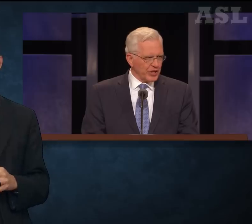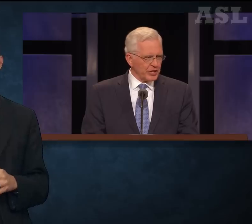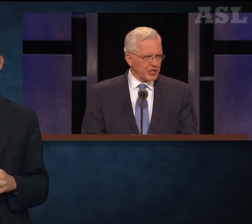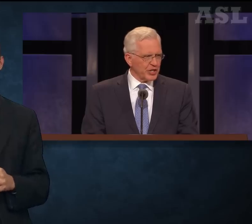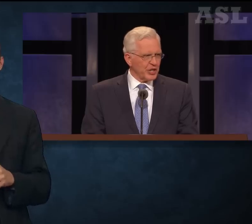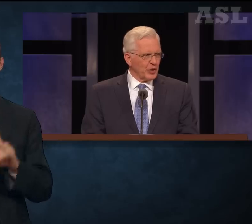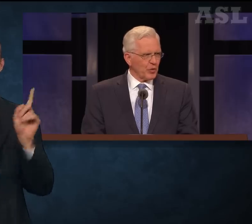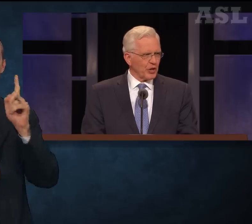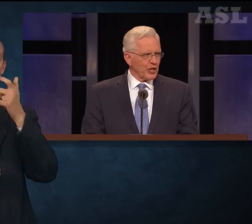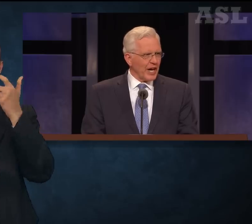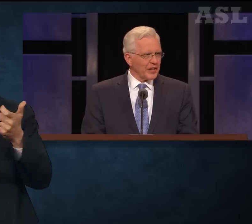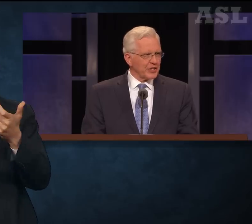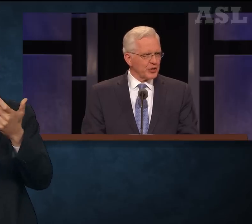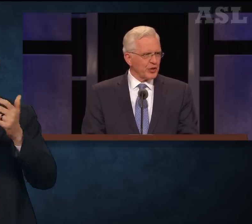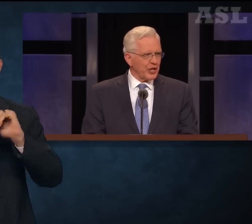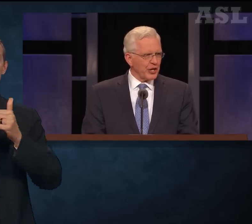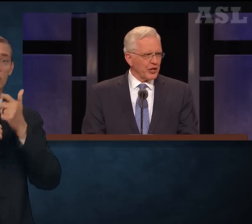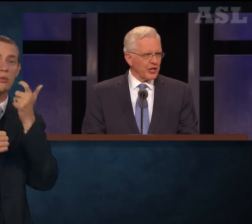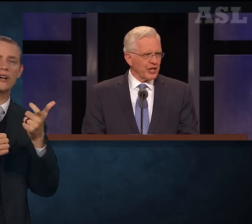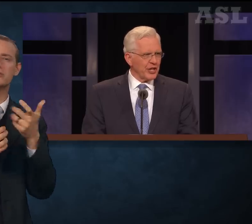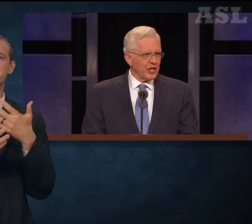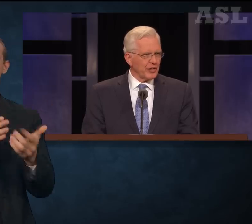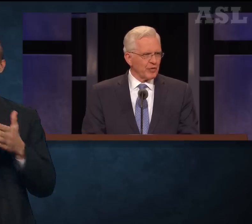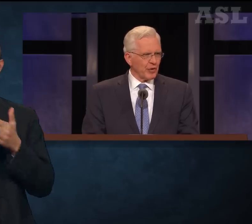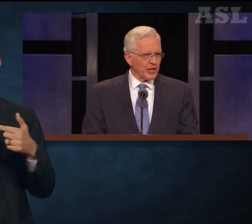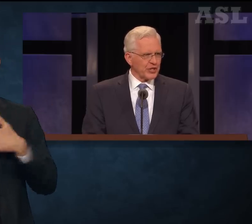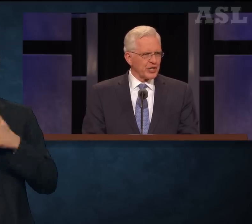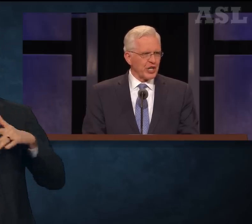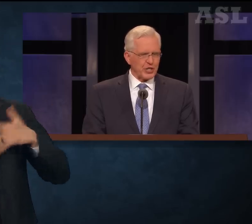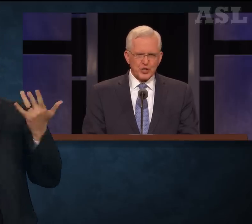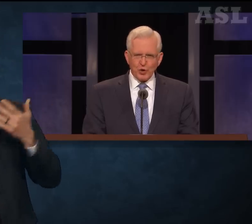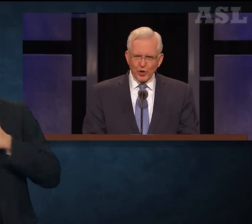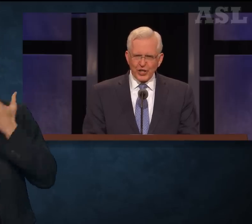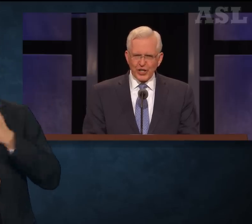LEADERS, ARE WATCHING.